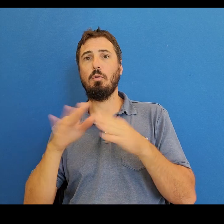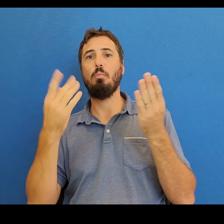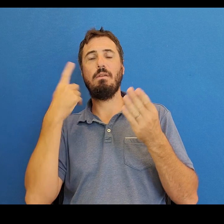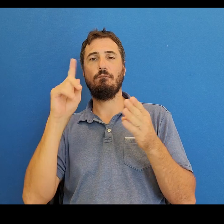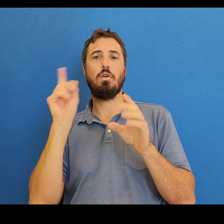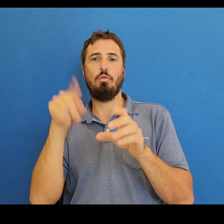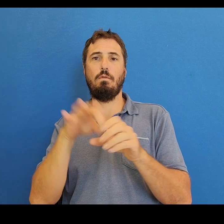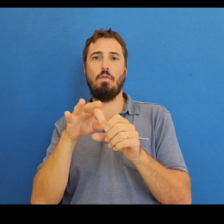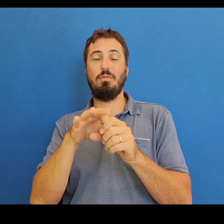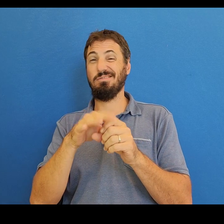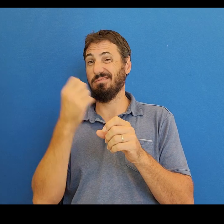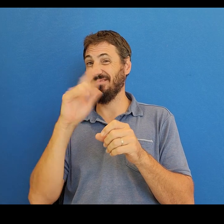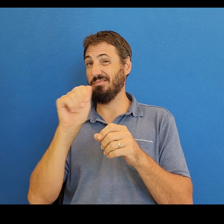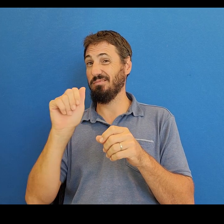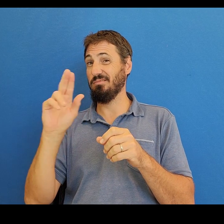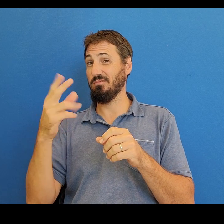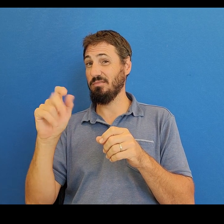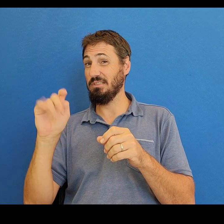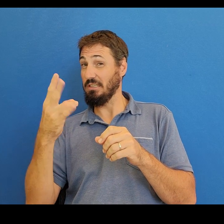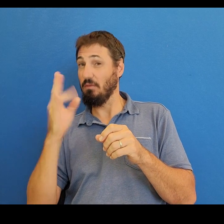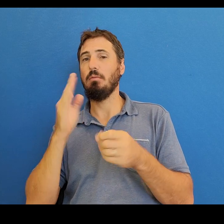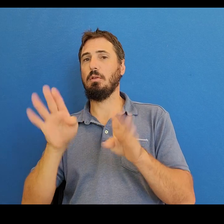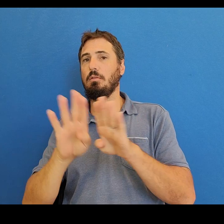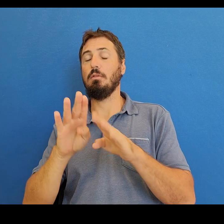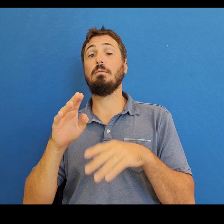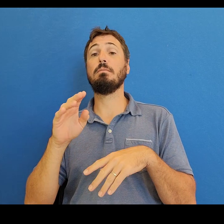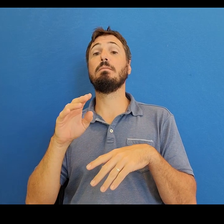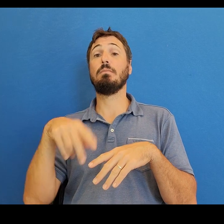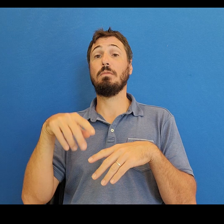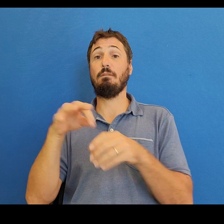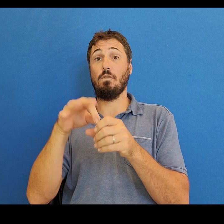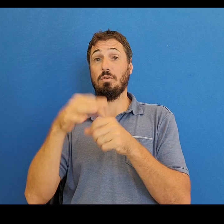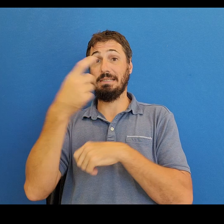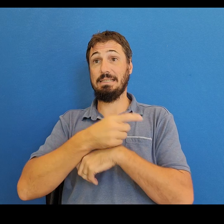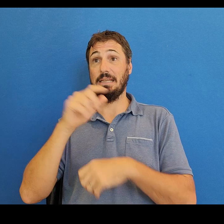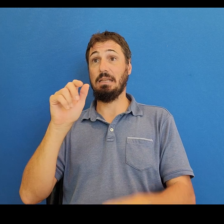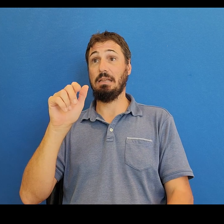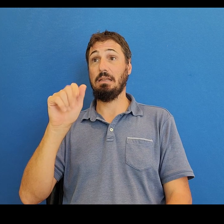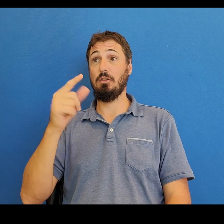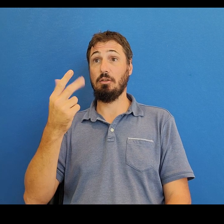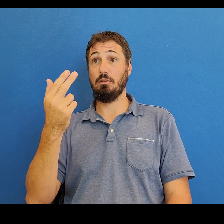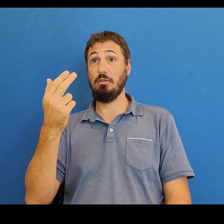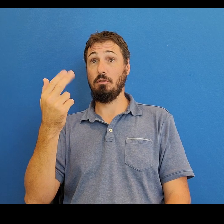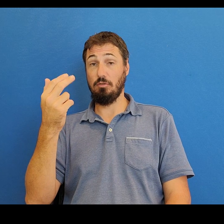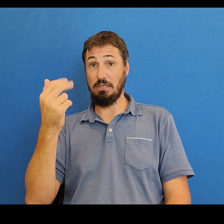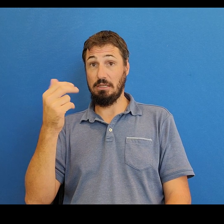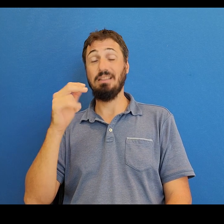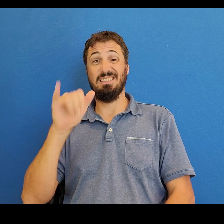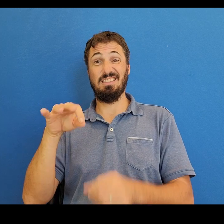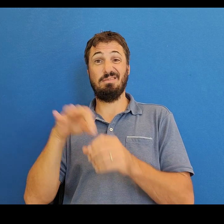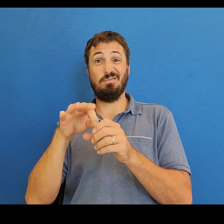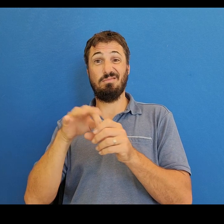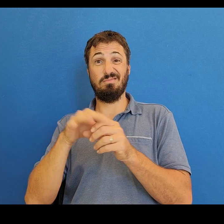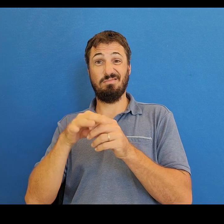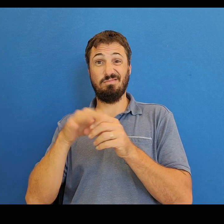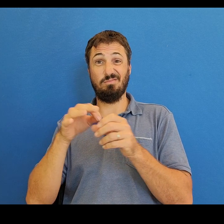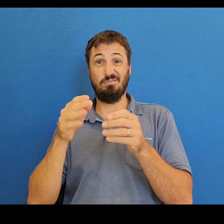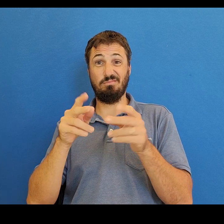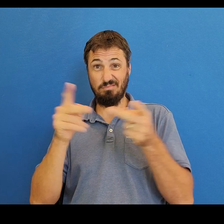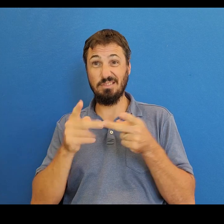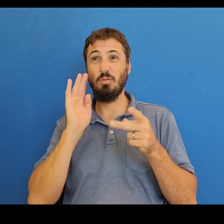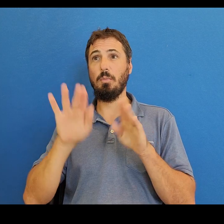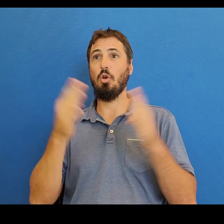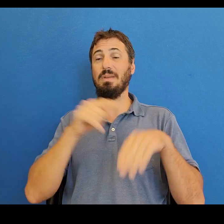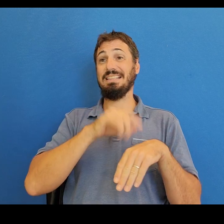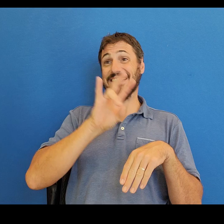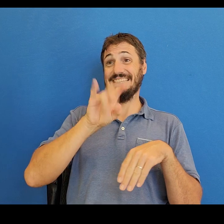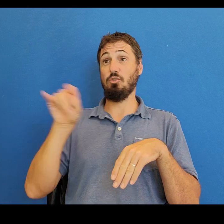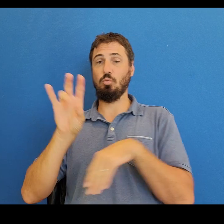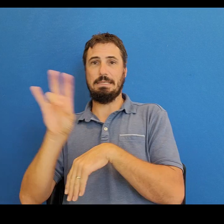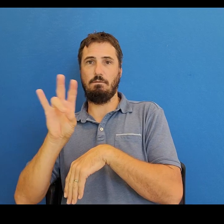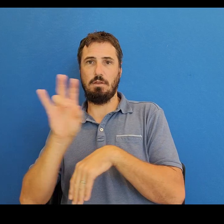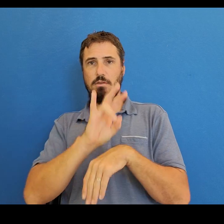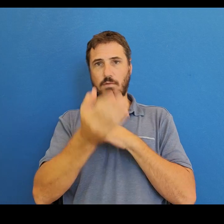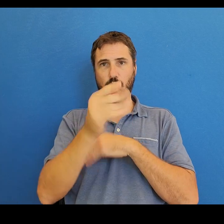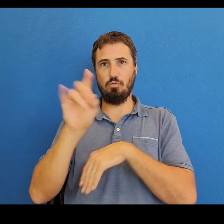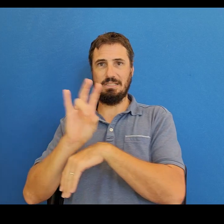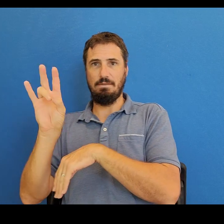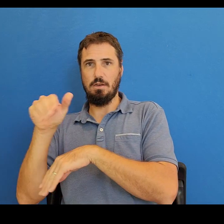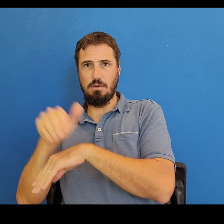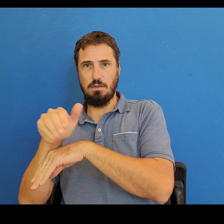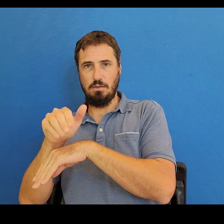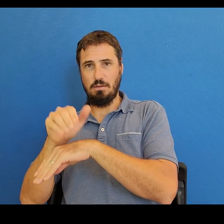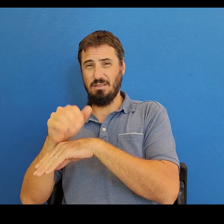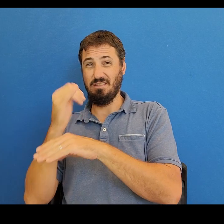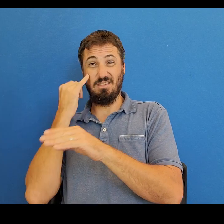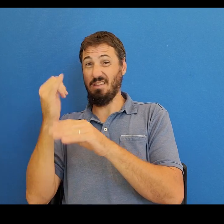center will be closed on Sunday, August 7th. On Primary Election Day, August 13th, the Voter Service Center will be open from 7 a.m. to 7 p.m. Any voter in line at the time of closing will be